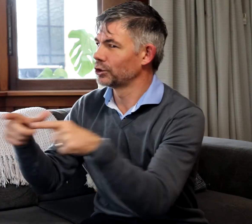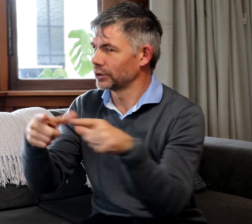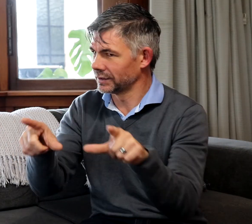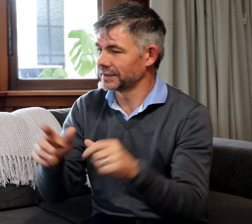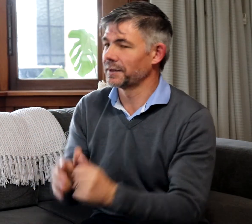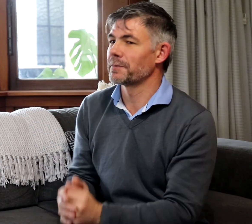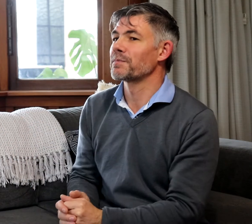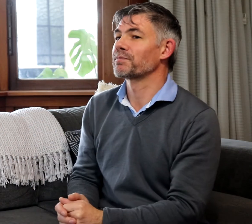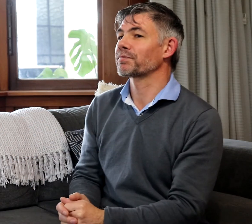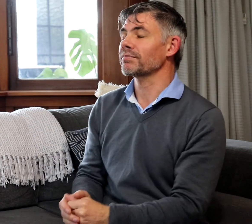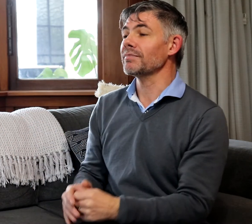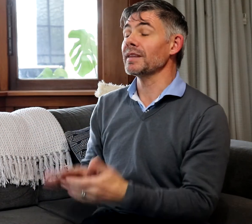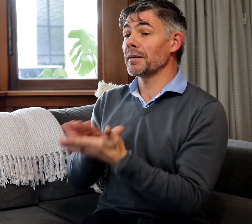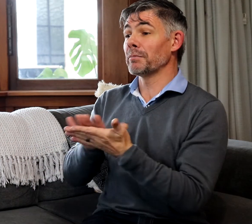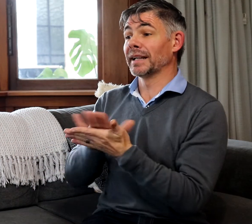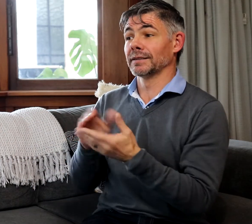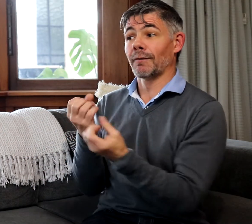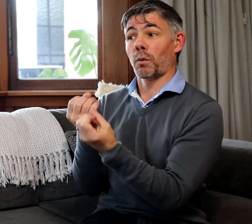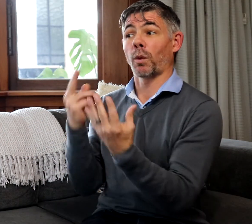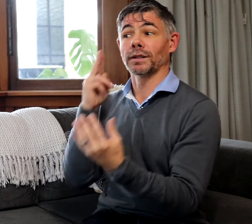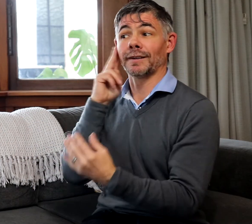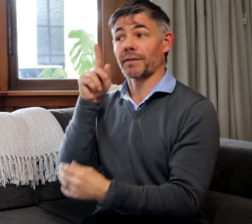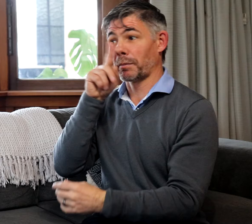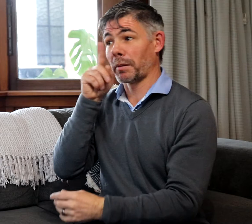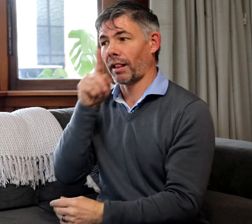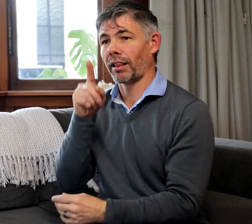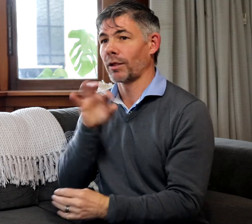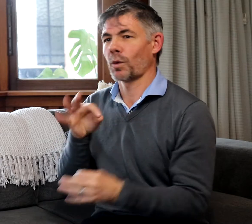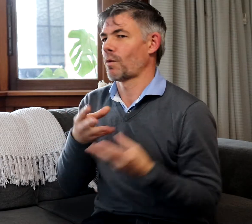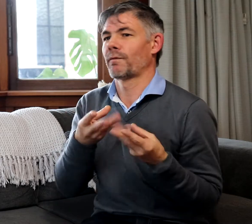So they are very different languages. So that means for a lot of